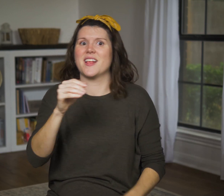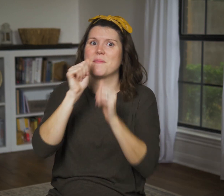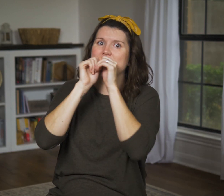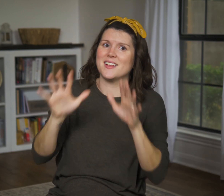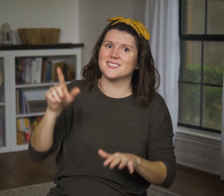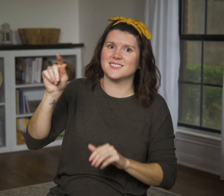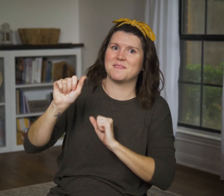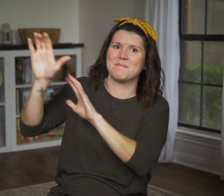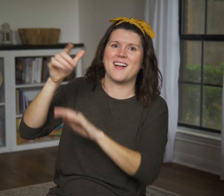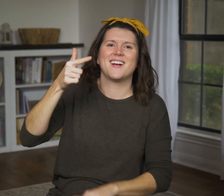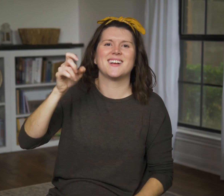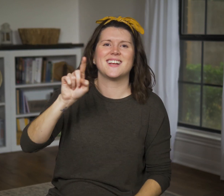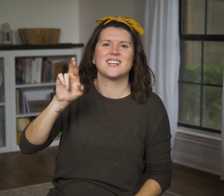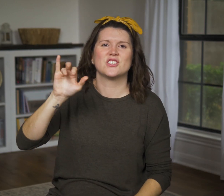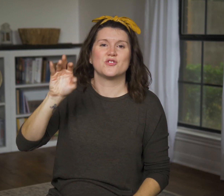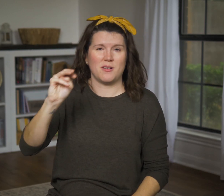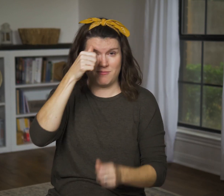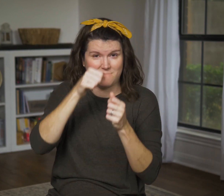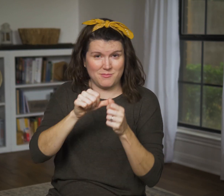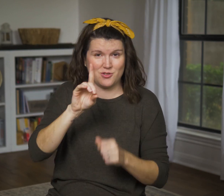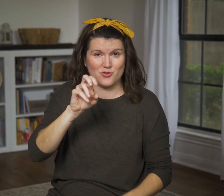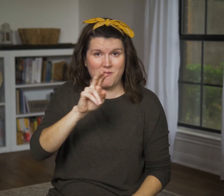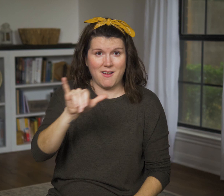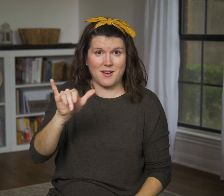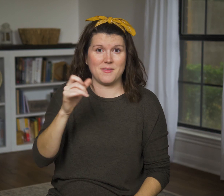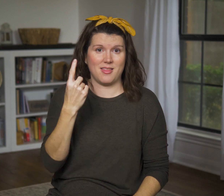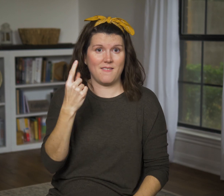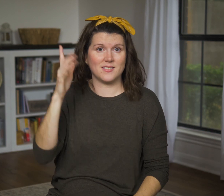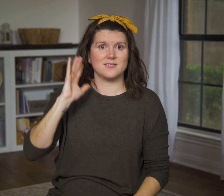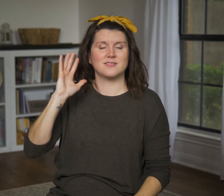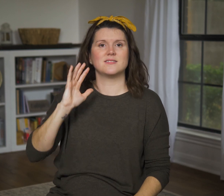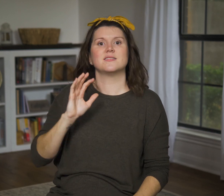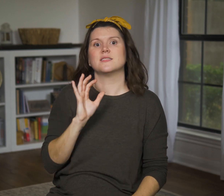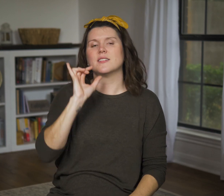and the blessings from Mount Gerizim (Deut 11),